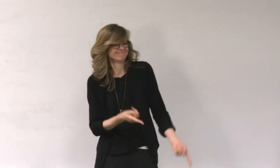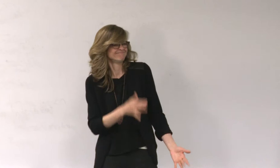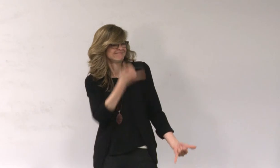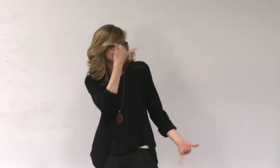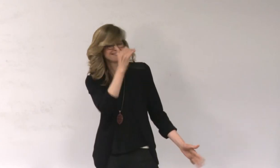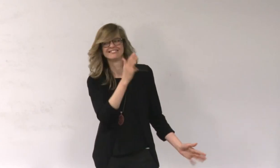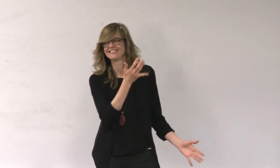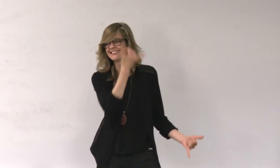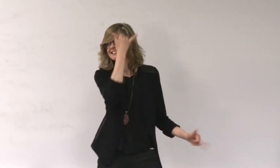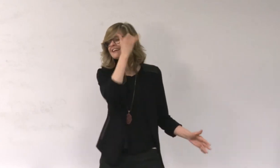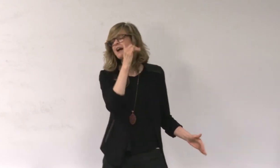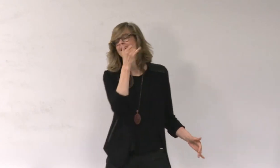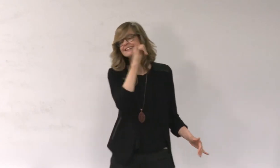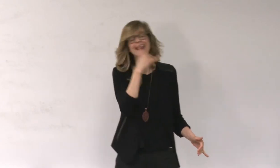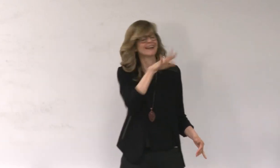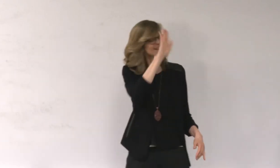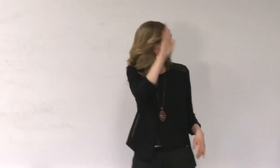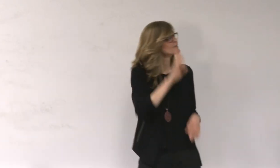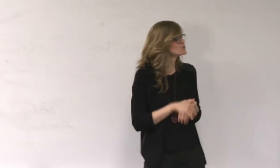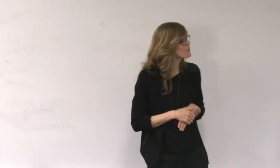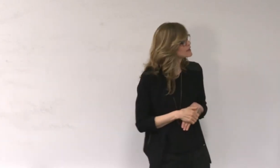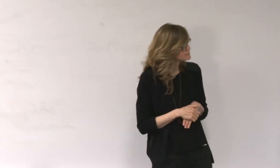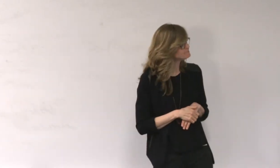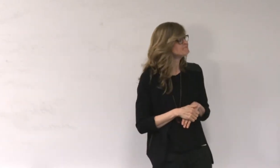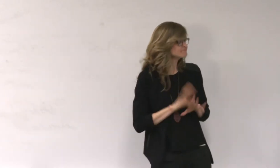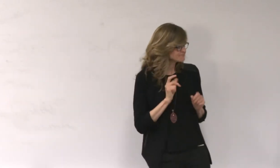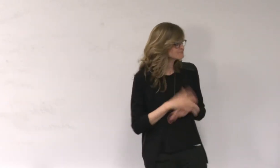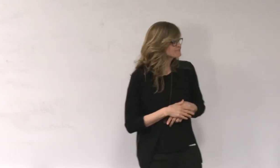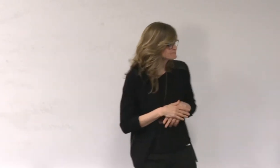THIS IS RIDICULOUS," I THOUGHT. BUT CLEARLY, IT WASN'T.